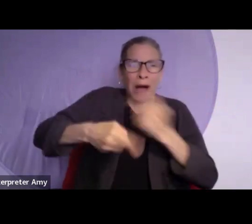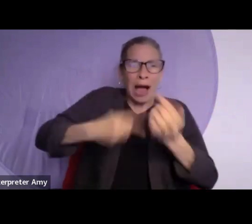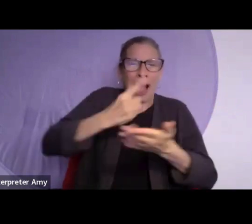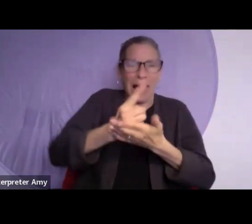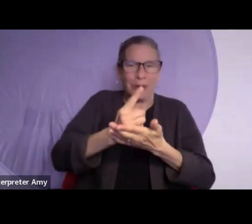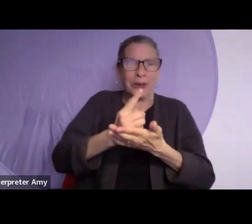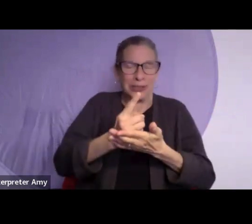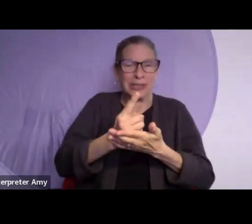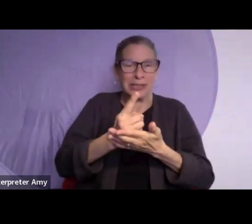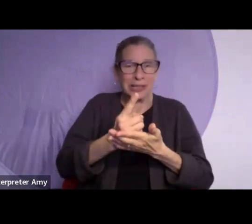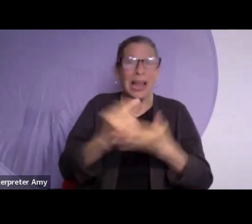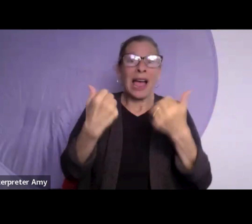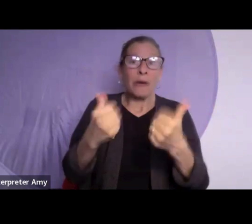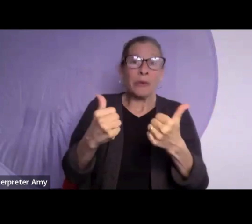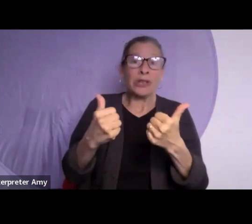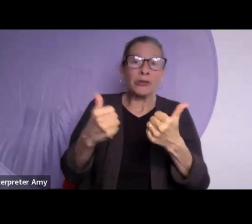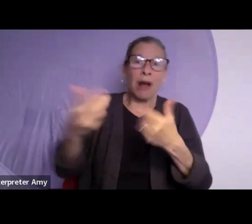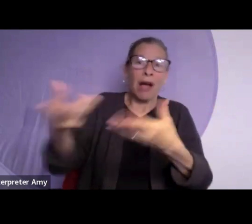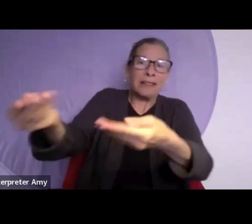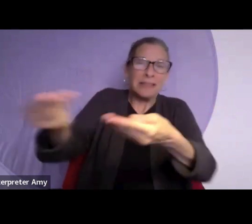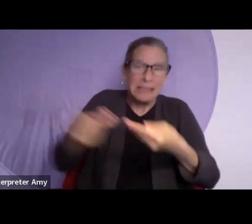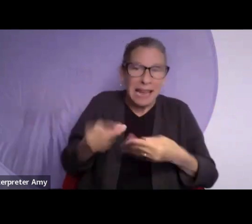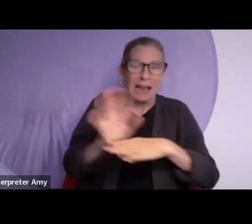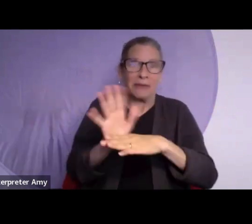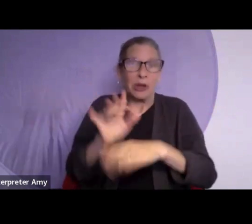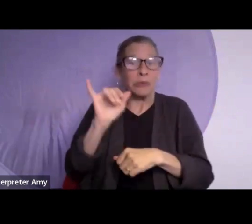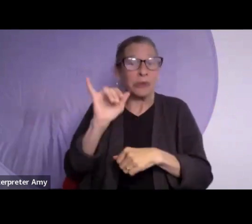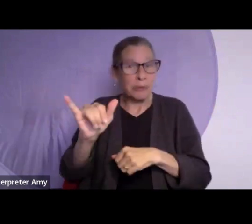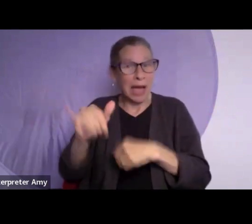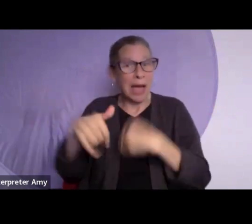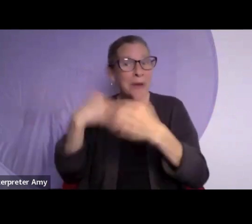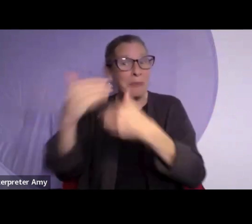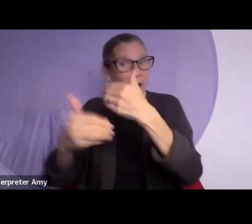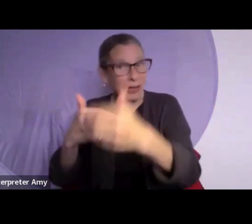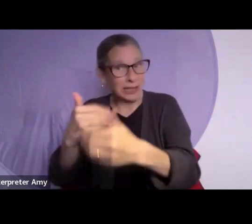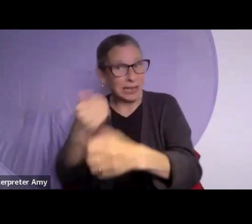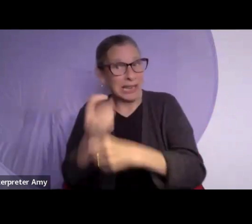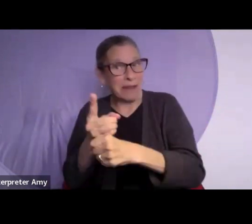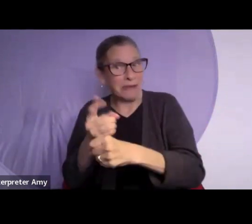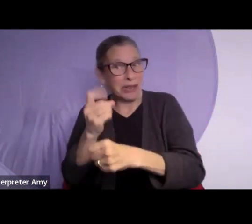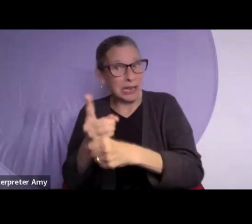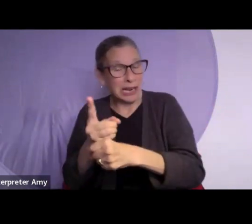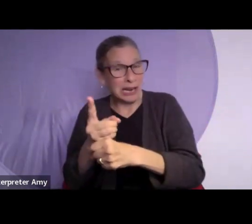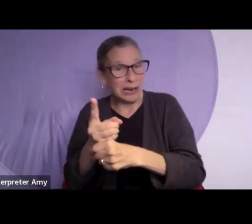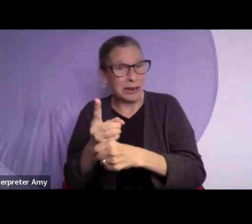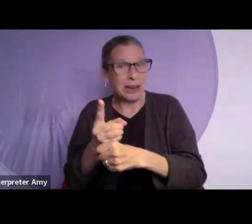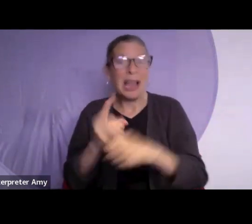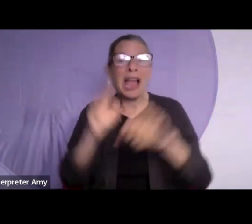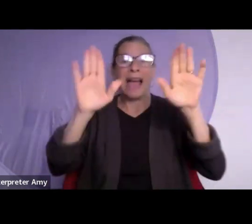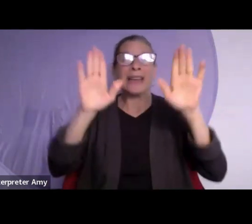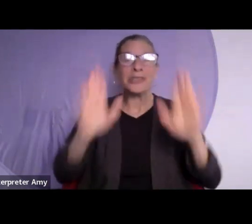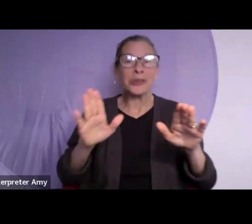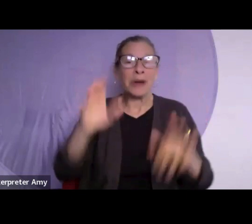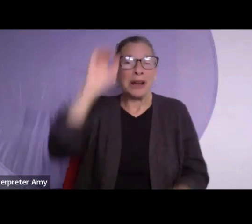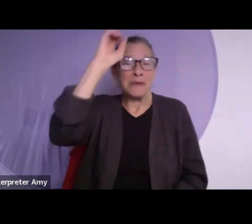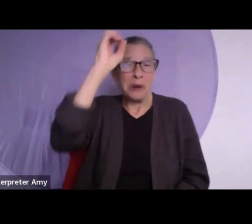process every year and a really great way for new voices to start to find their way and they get a lot of nice attention. How